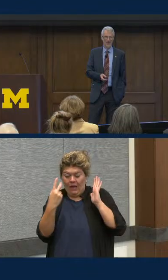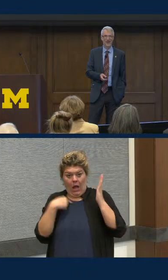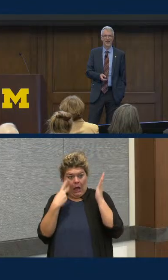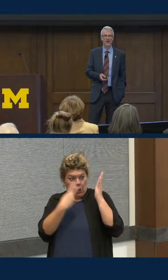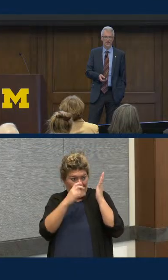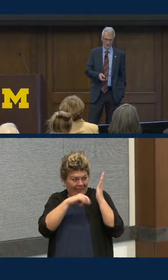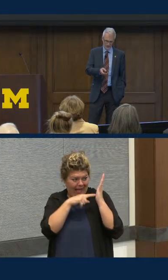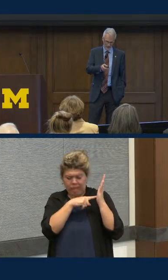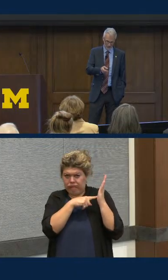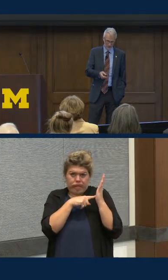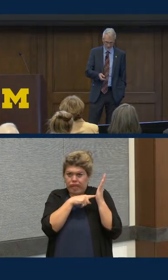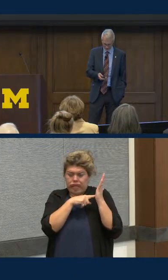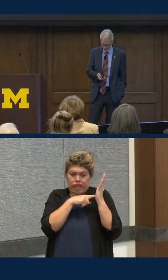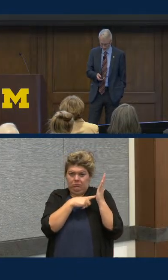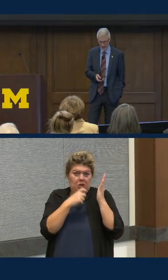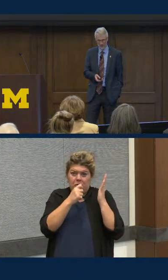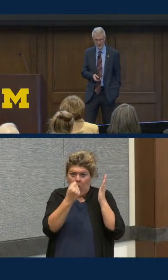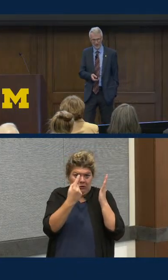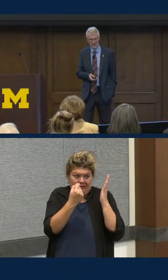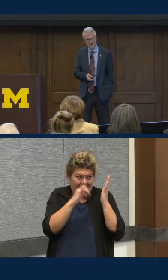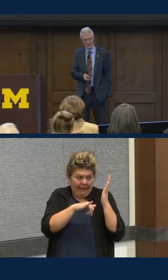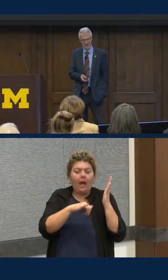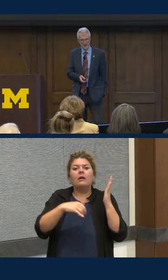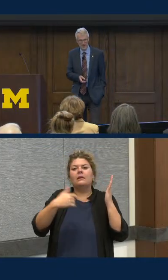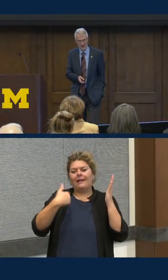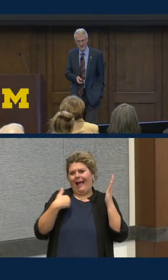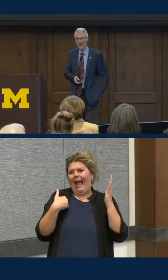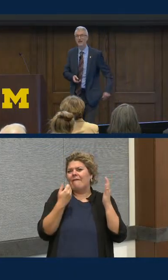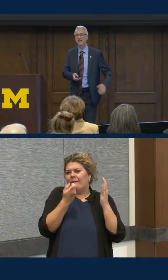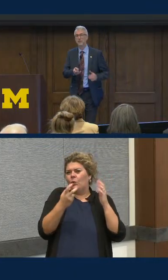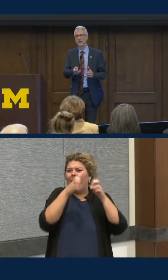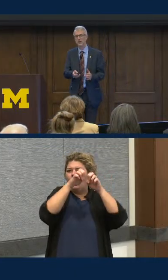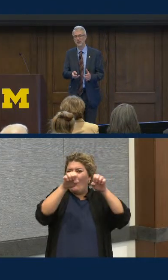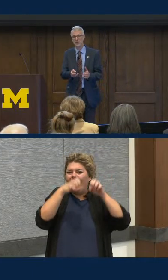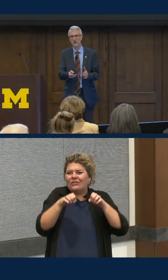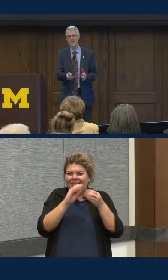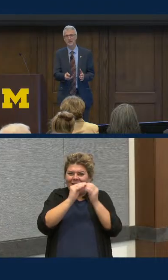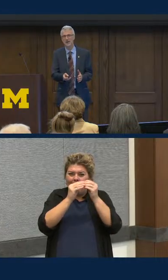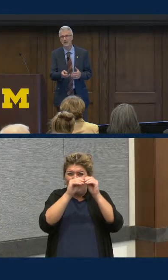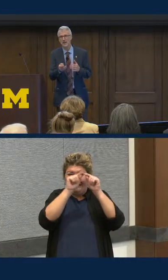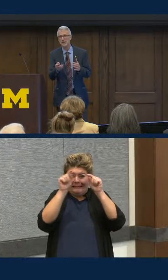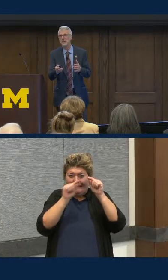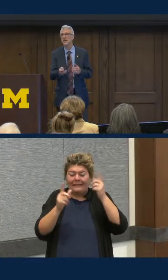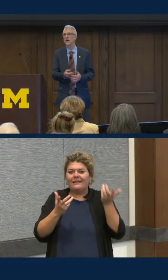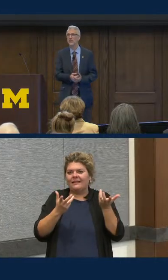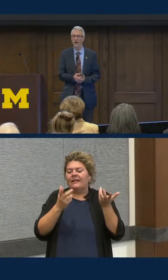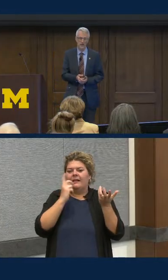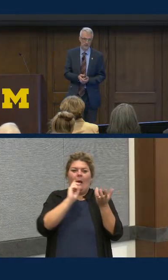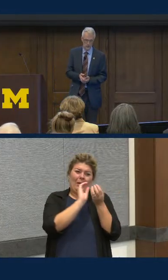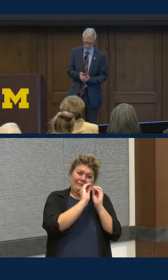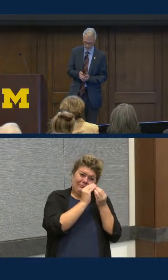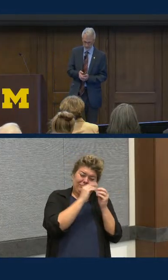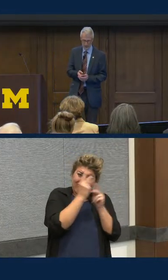algorithms I summarized with a few equations in the gray box to produce the reconstructed images